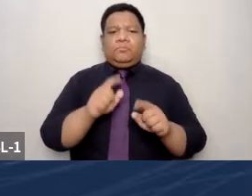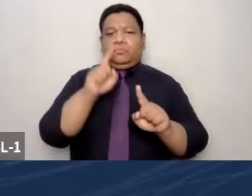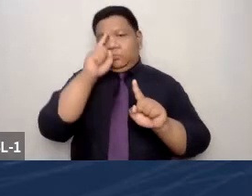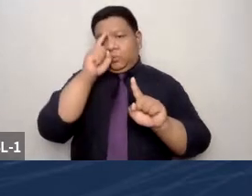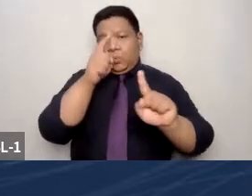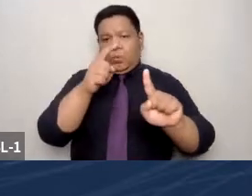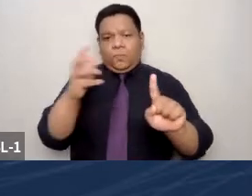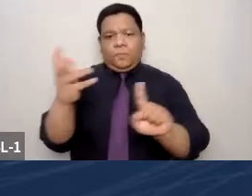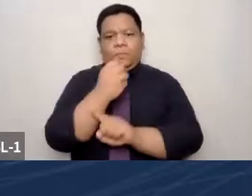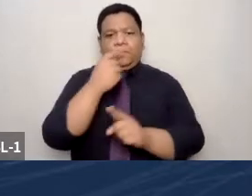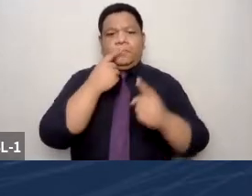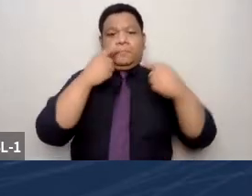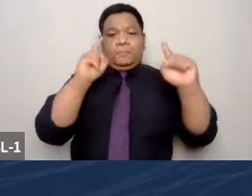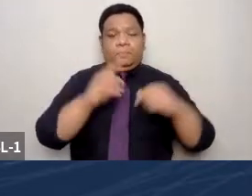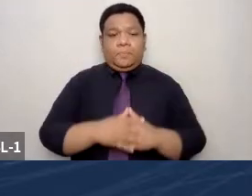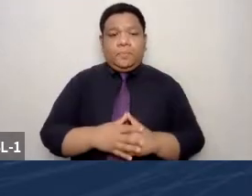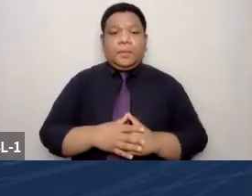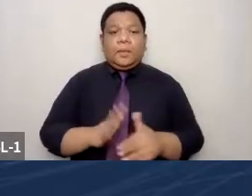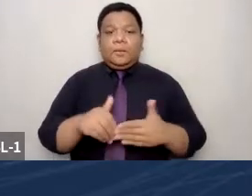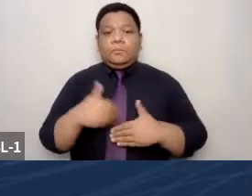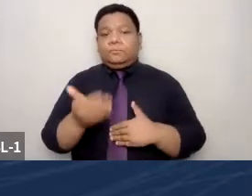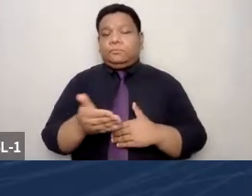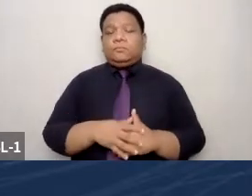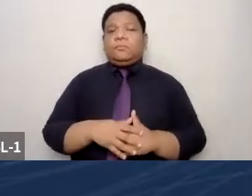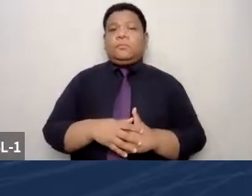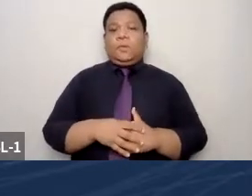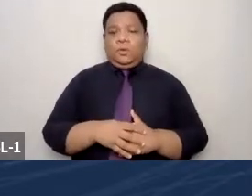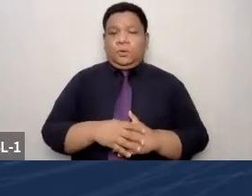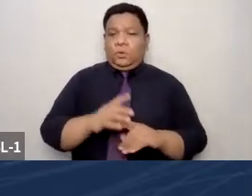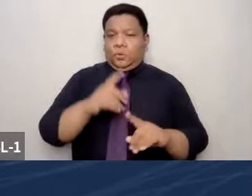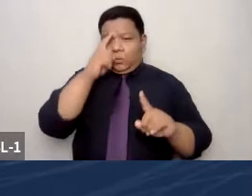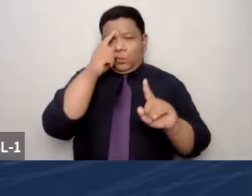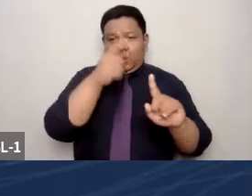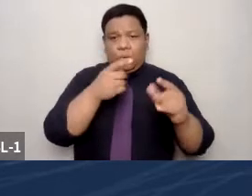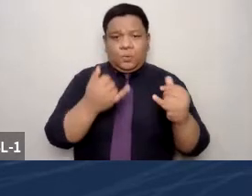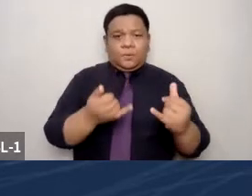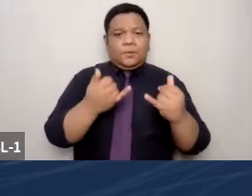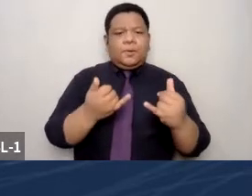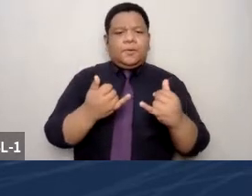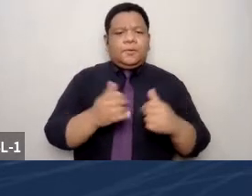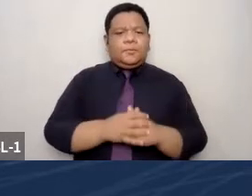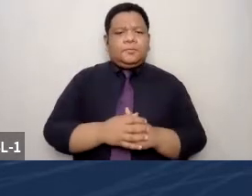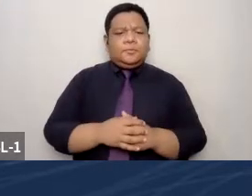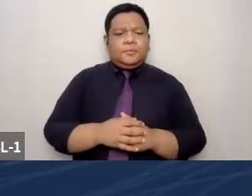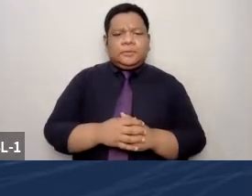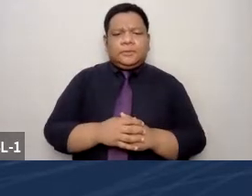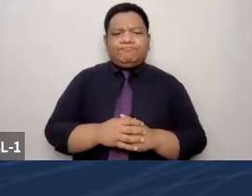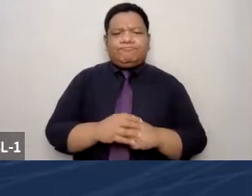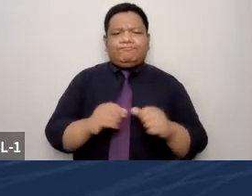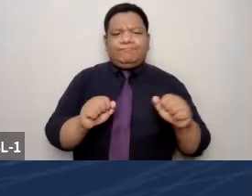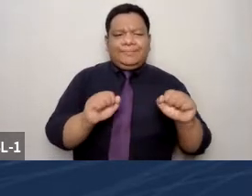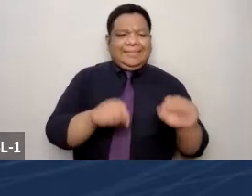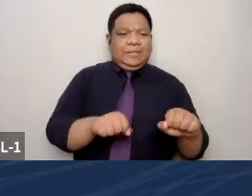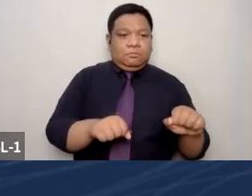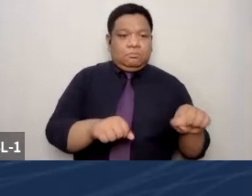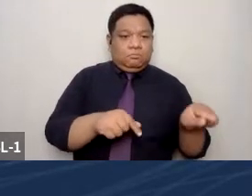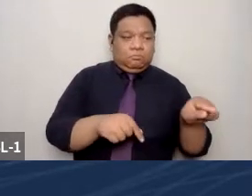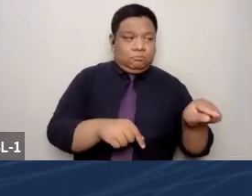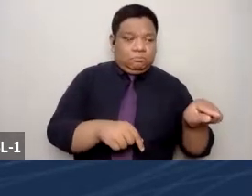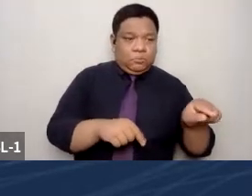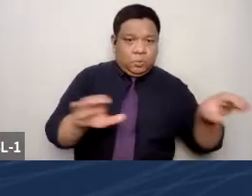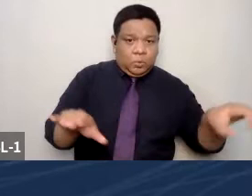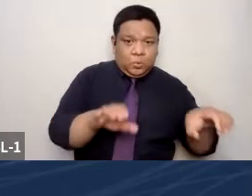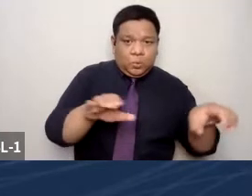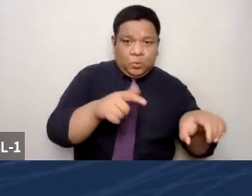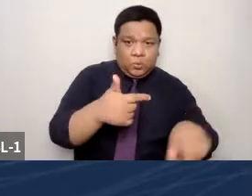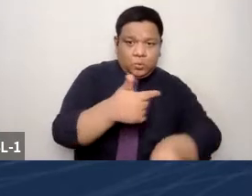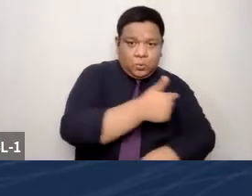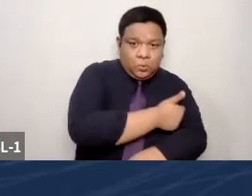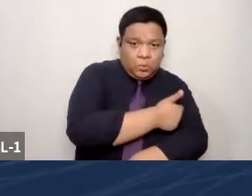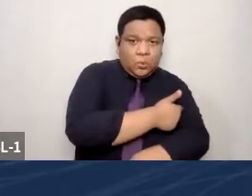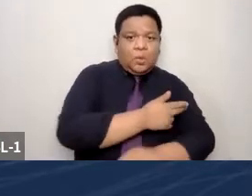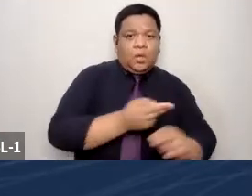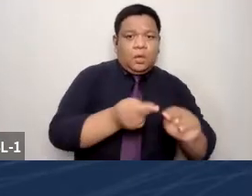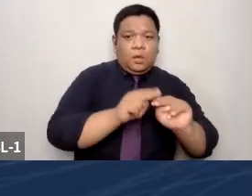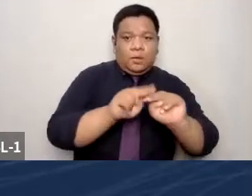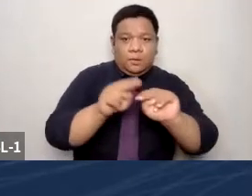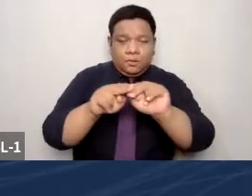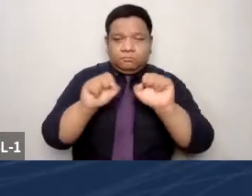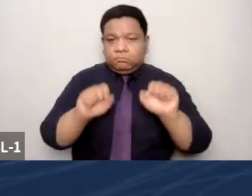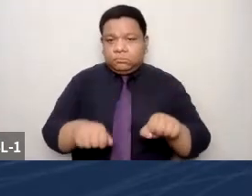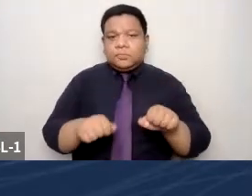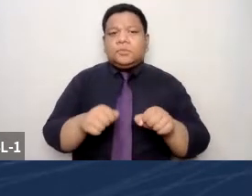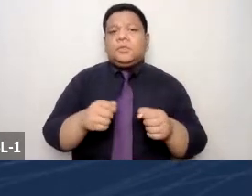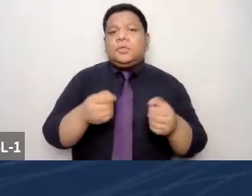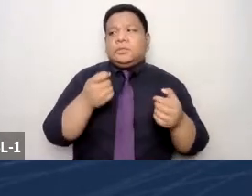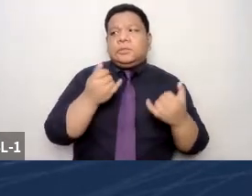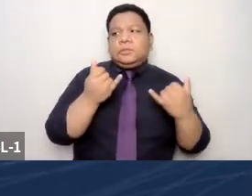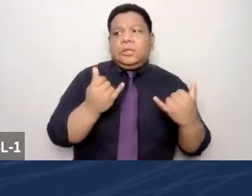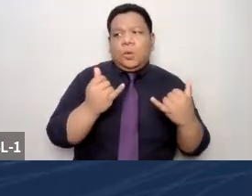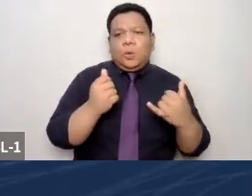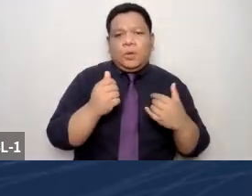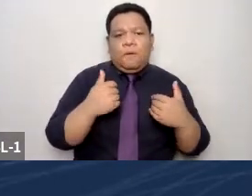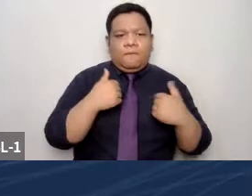So our goal here is to complement the vaccination efforts and increase the capacity of the current capacity rollout.